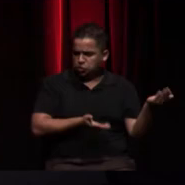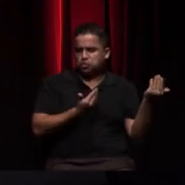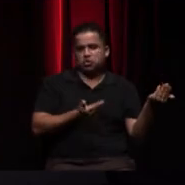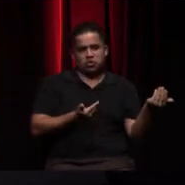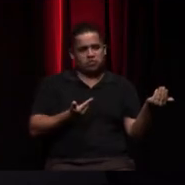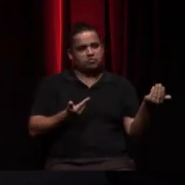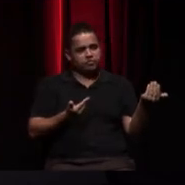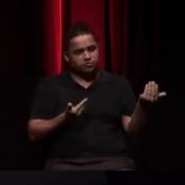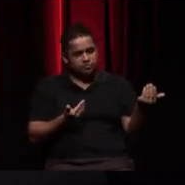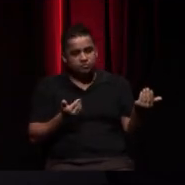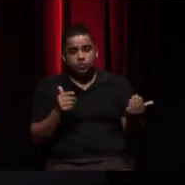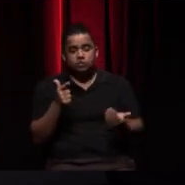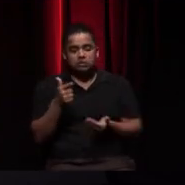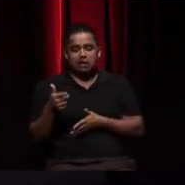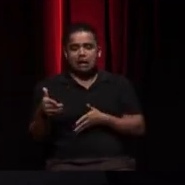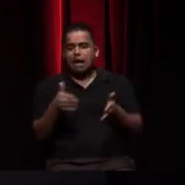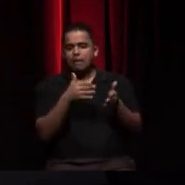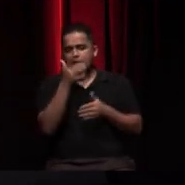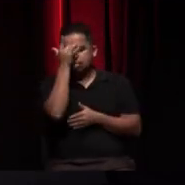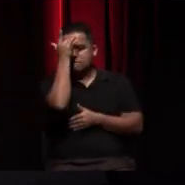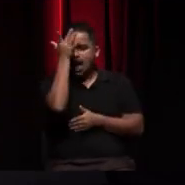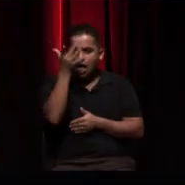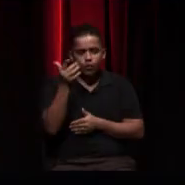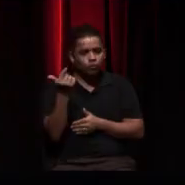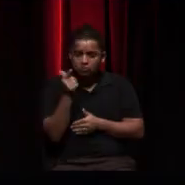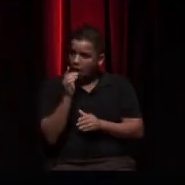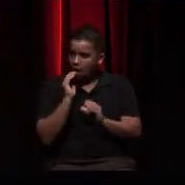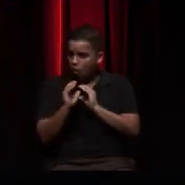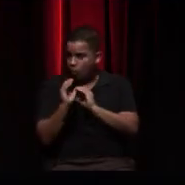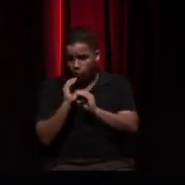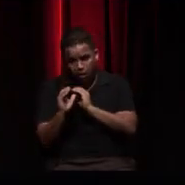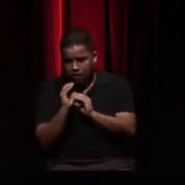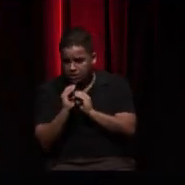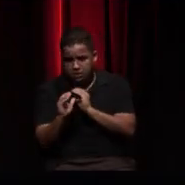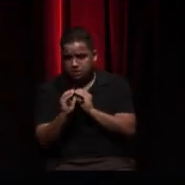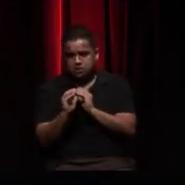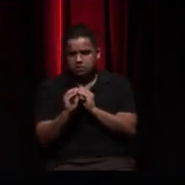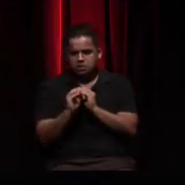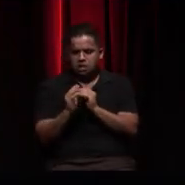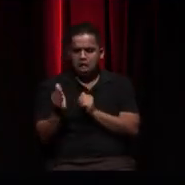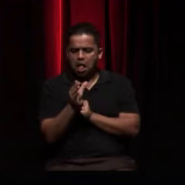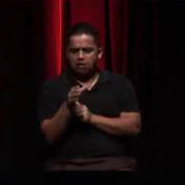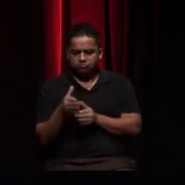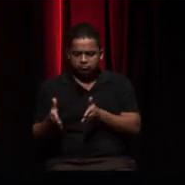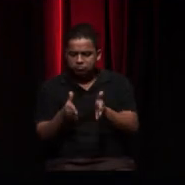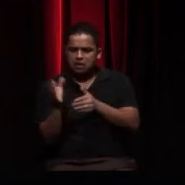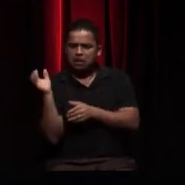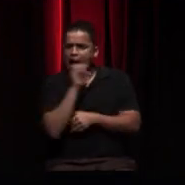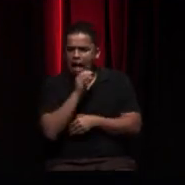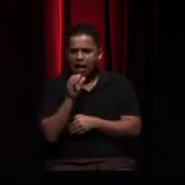there is no easy way for communication. There is no easy way for building credibility.